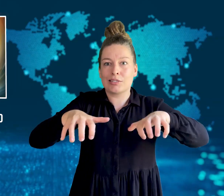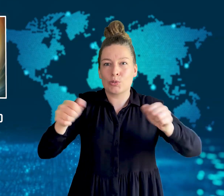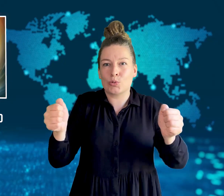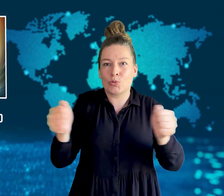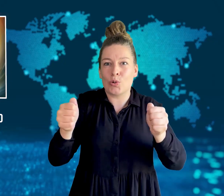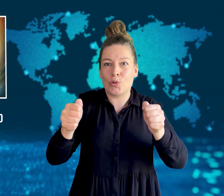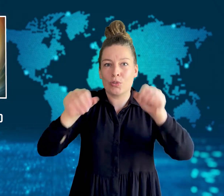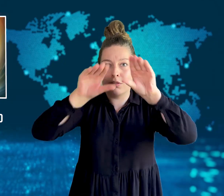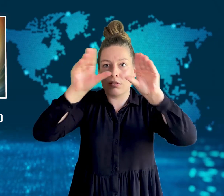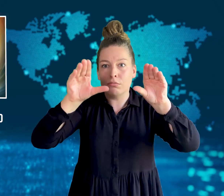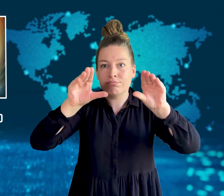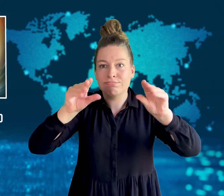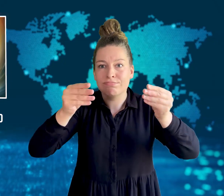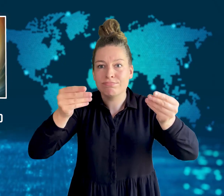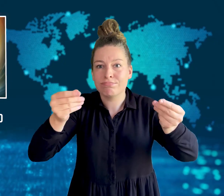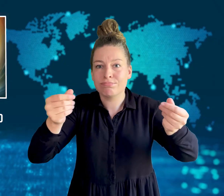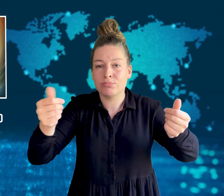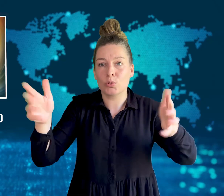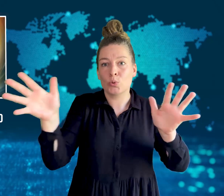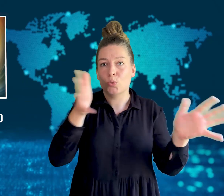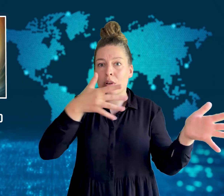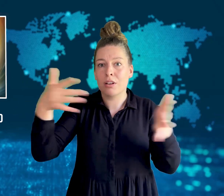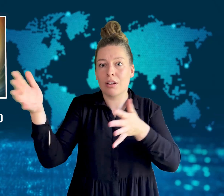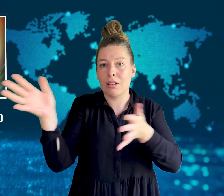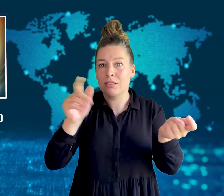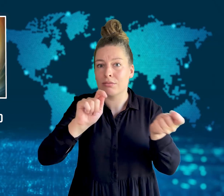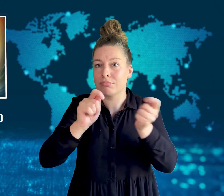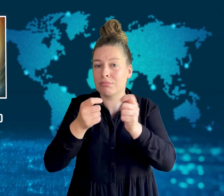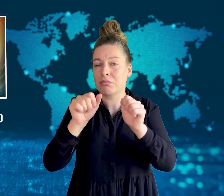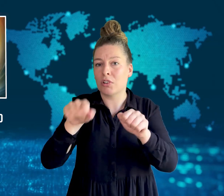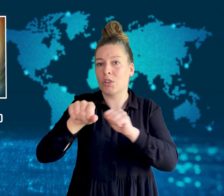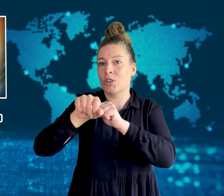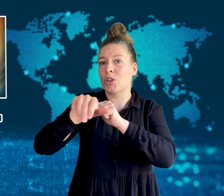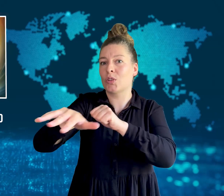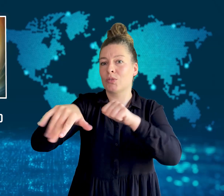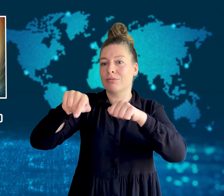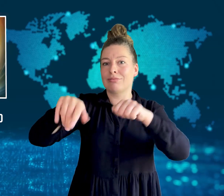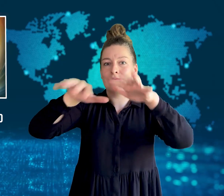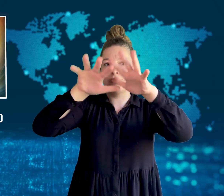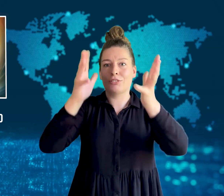could contribute to climate change over an extended amount of time.